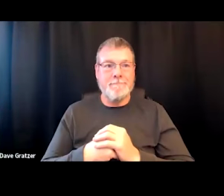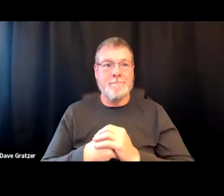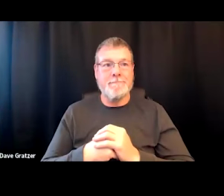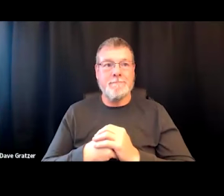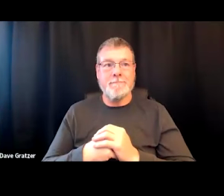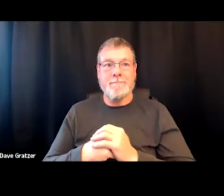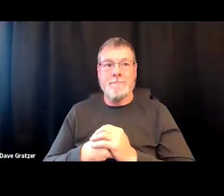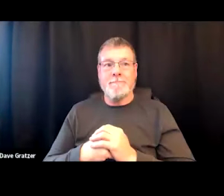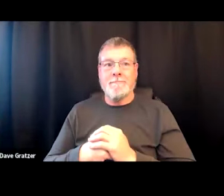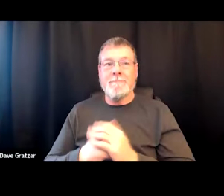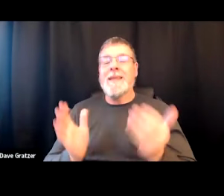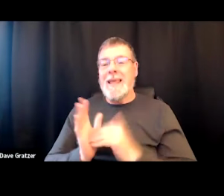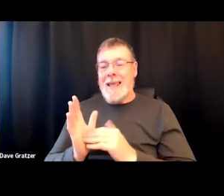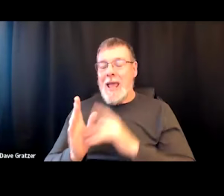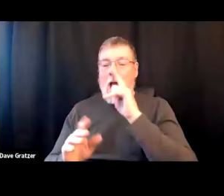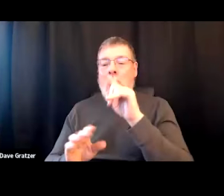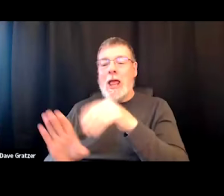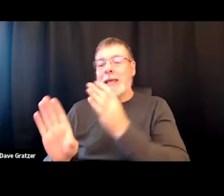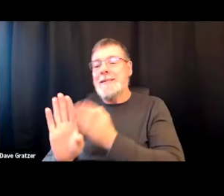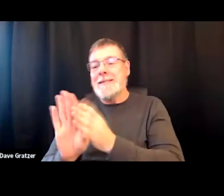We also, again, wanna look at the psychometric properties